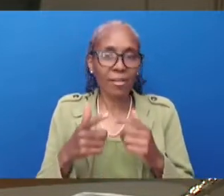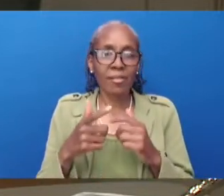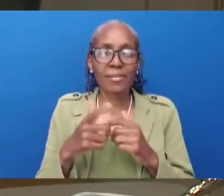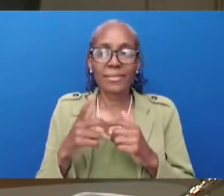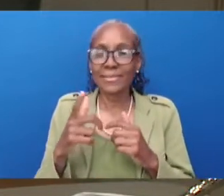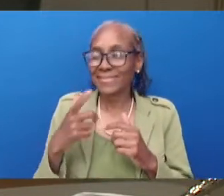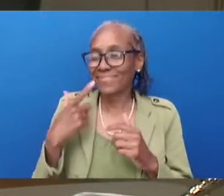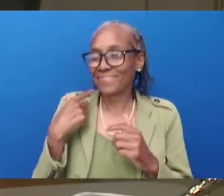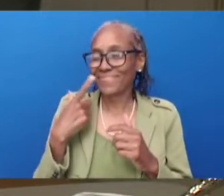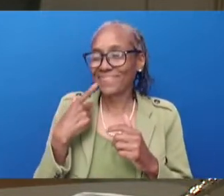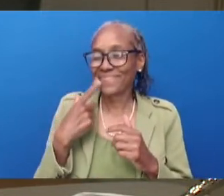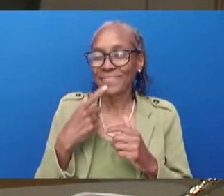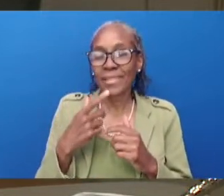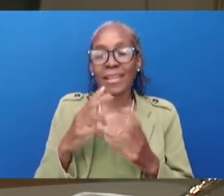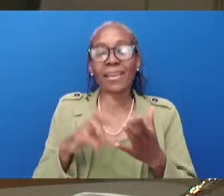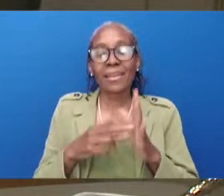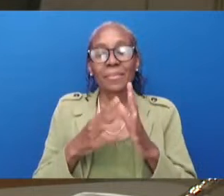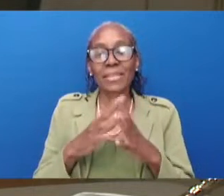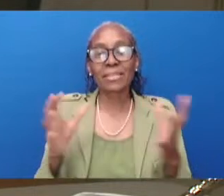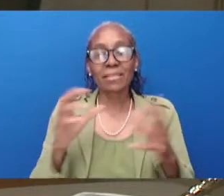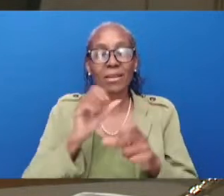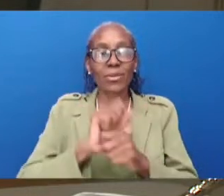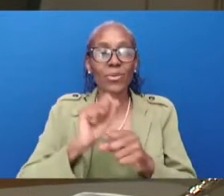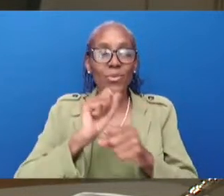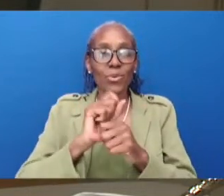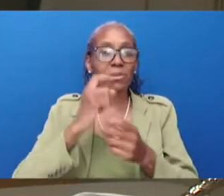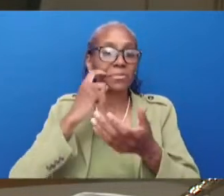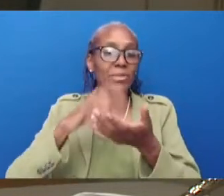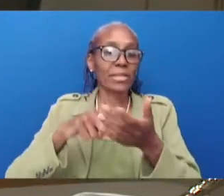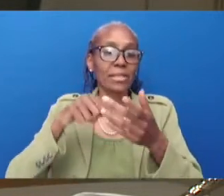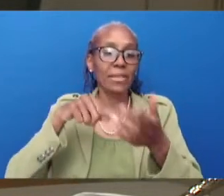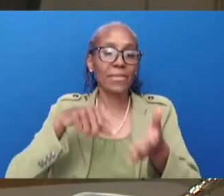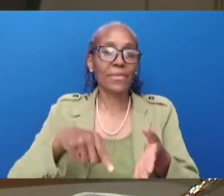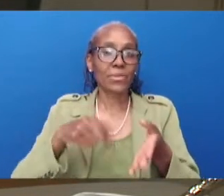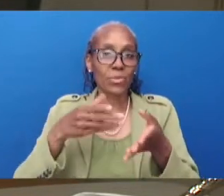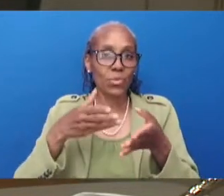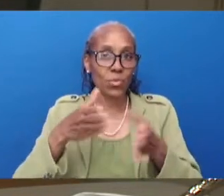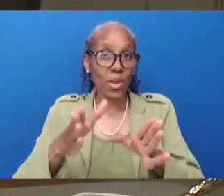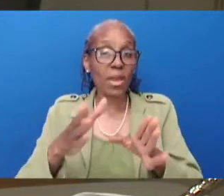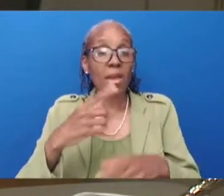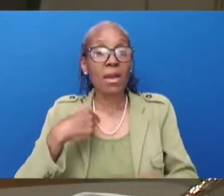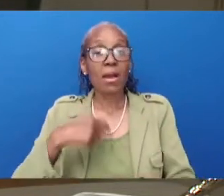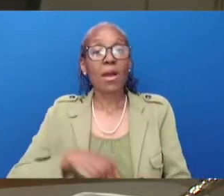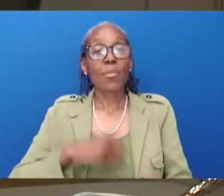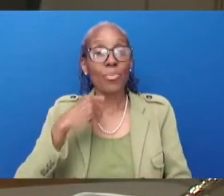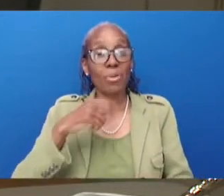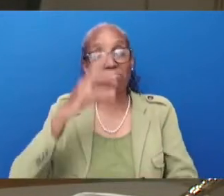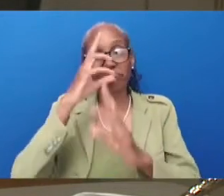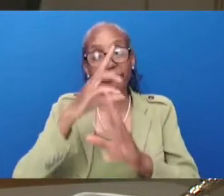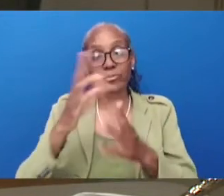BIT LOUDER. OKAY.